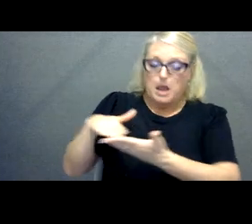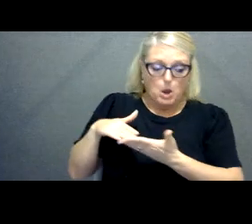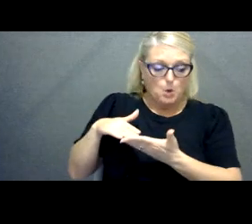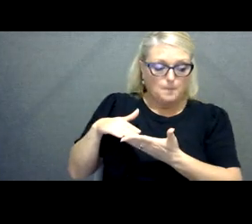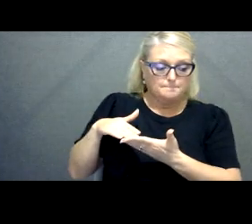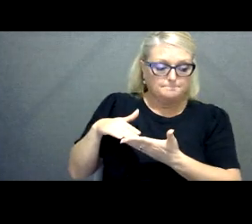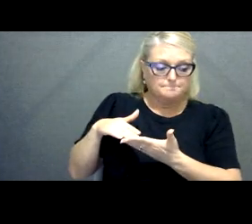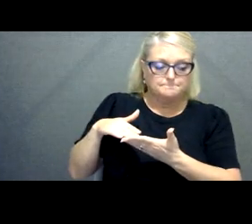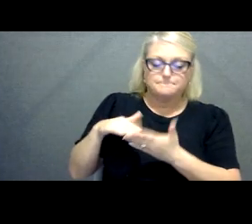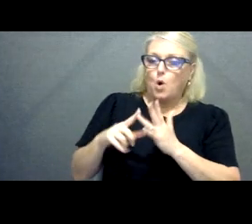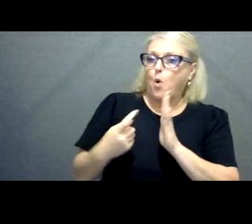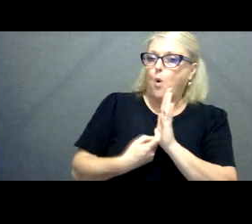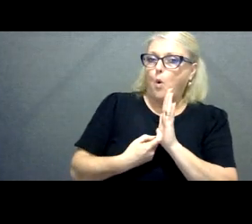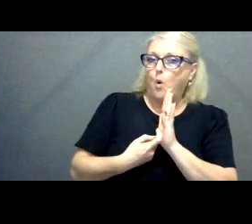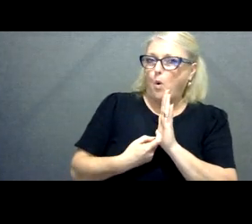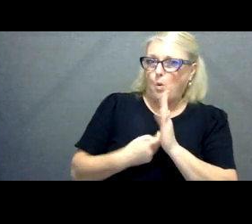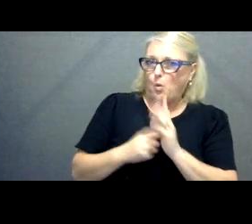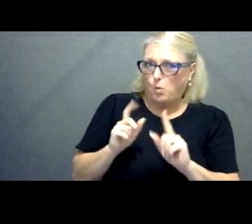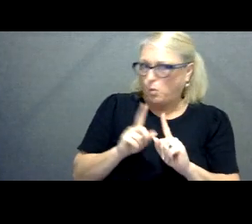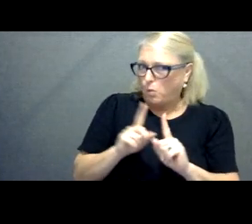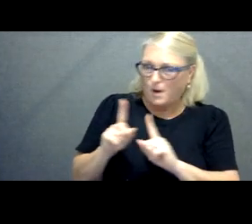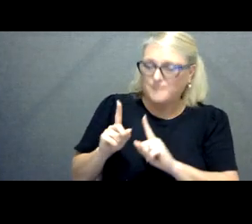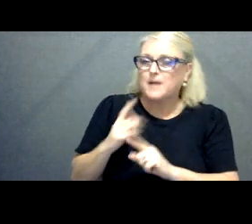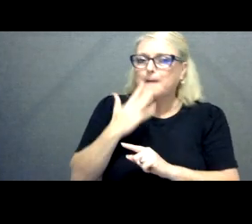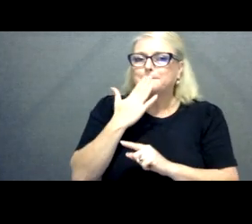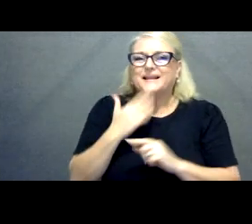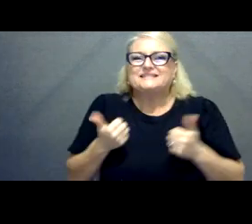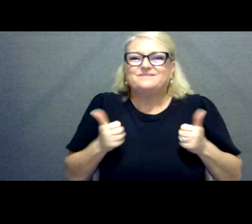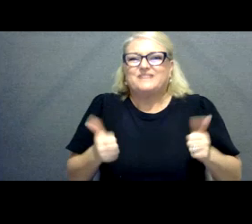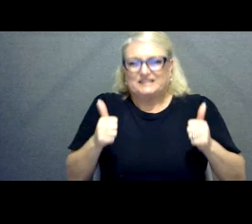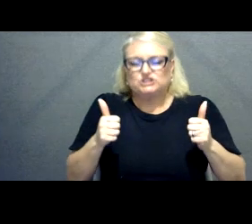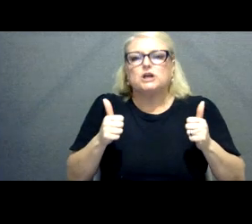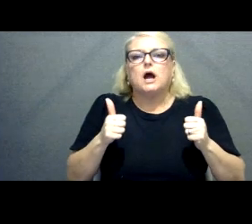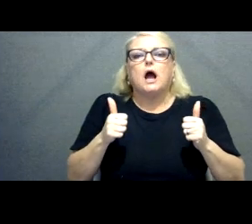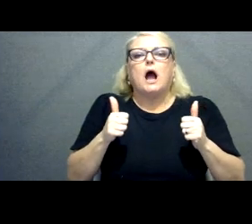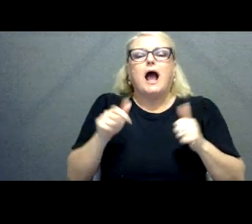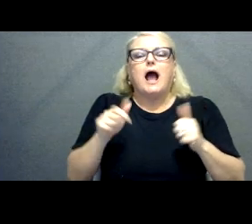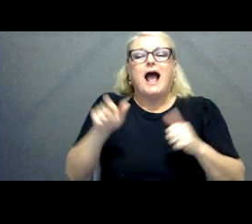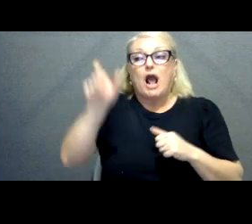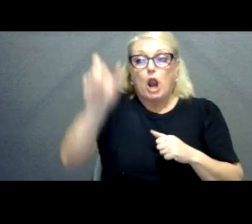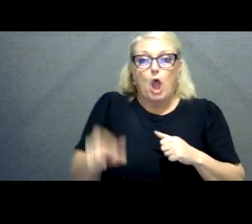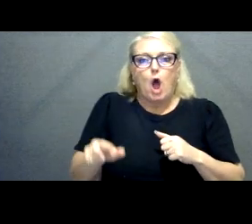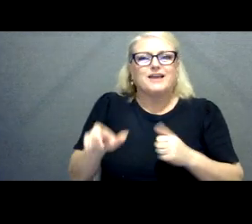person complete that Client Authority Form um that way don't there's no delays partway through the